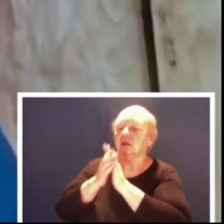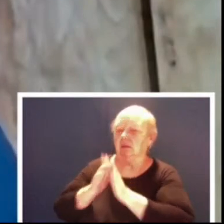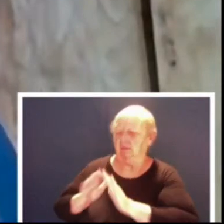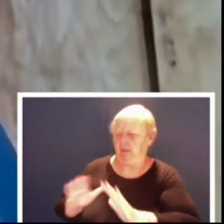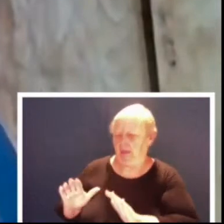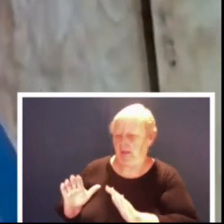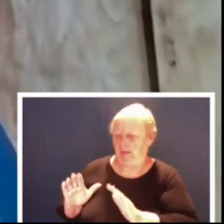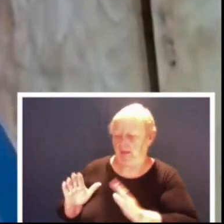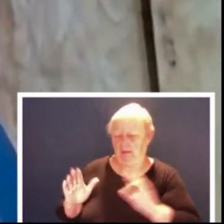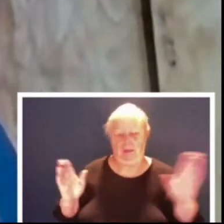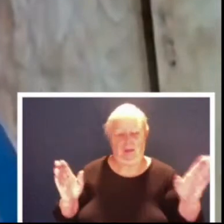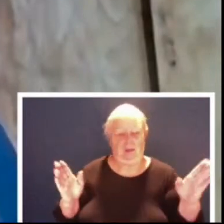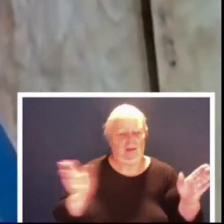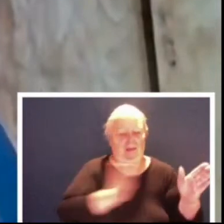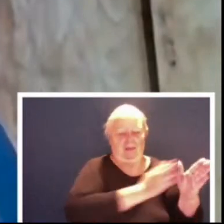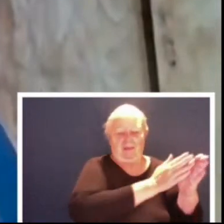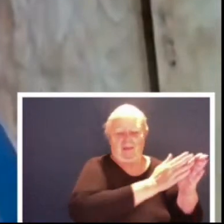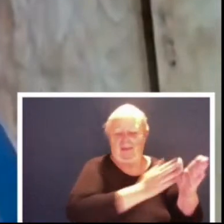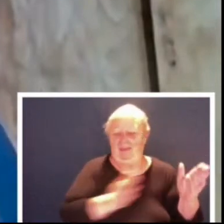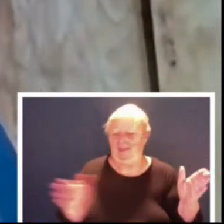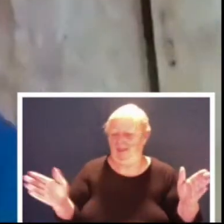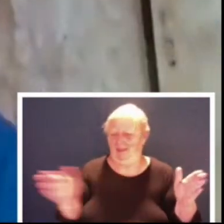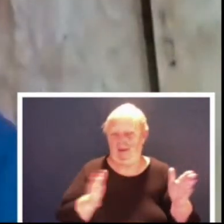This is a challenging time for a lot of people.